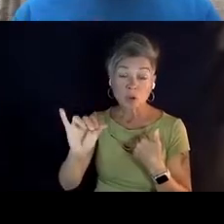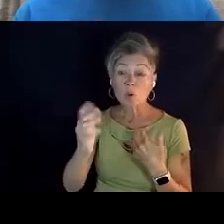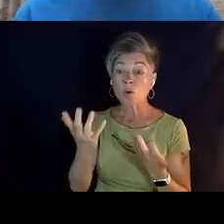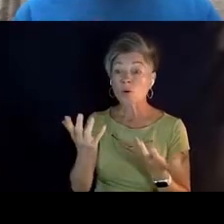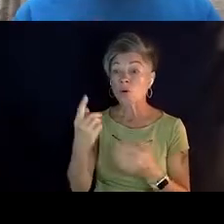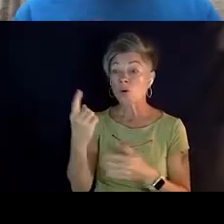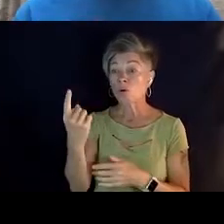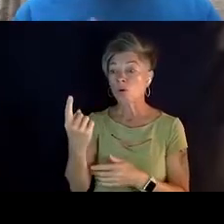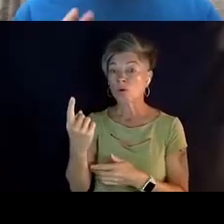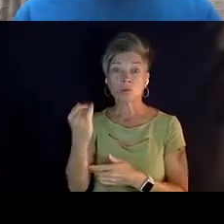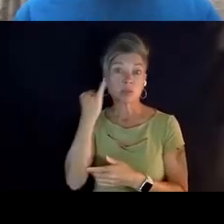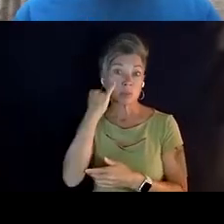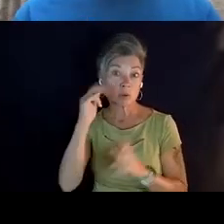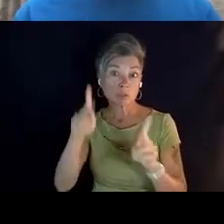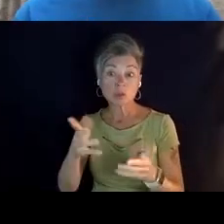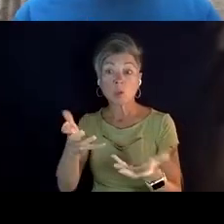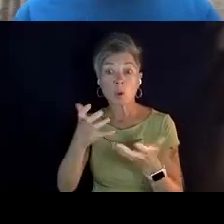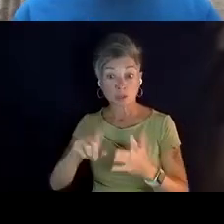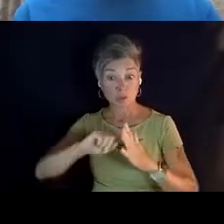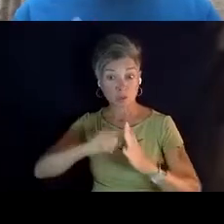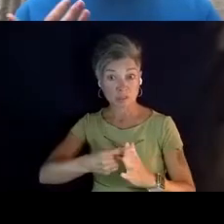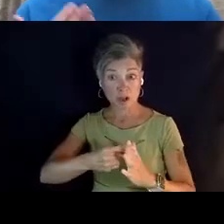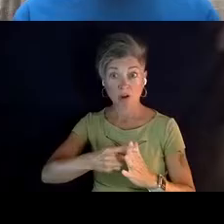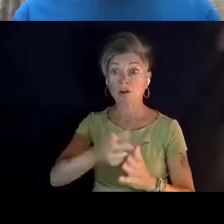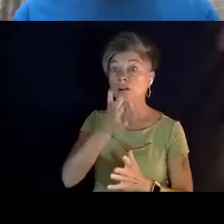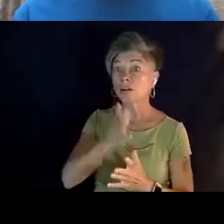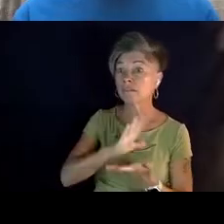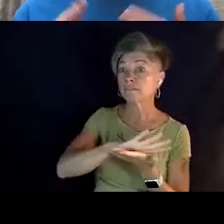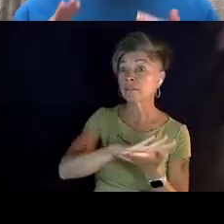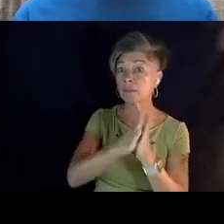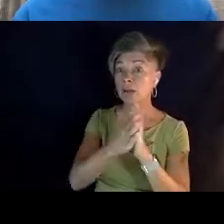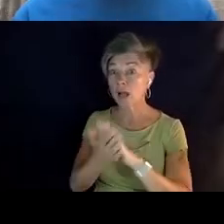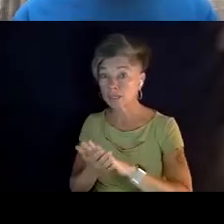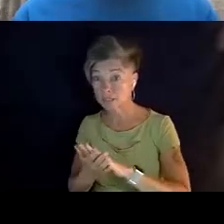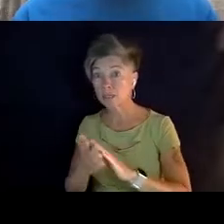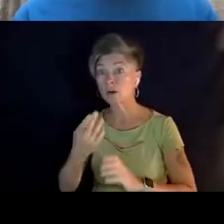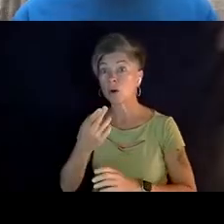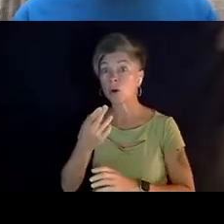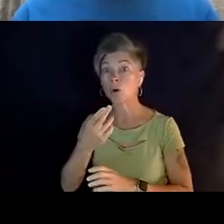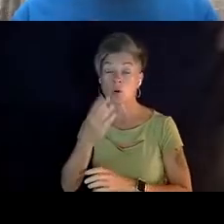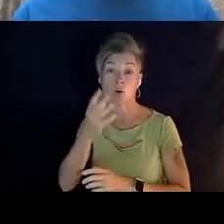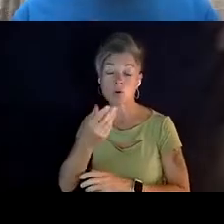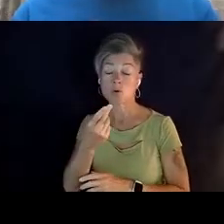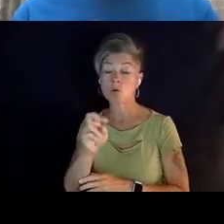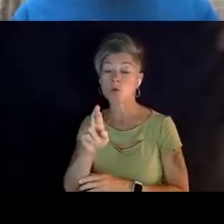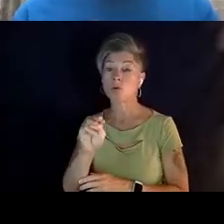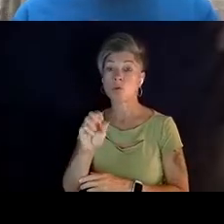to start feminizing hormone therapy and then something happens and then they stop. You know, and it's okay.